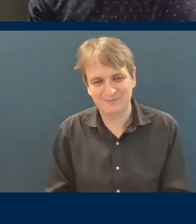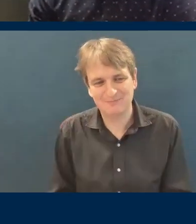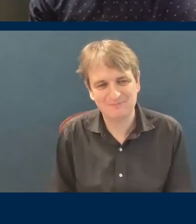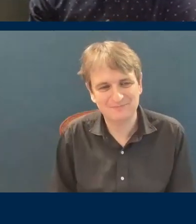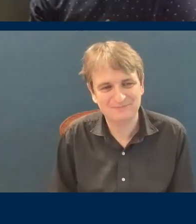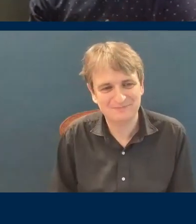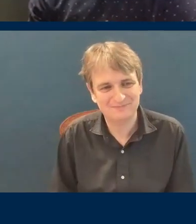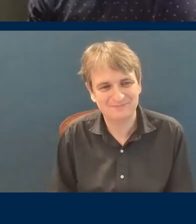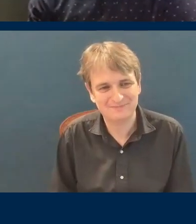Alright, next slide.